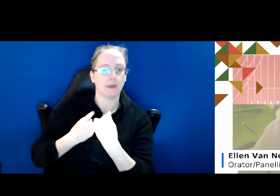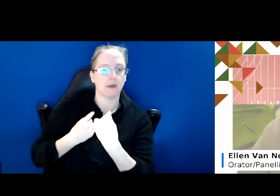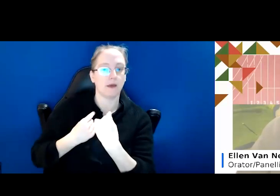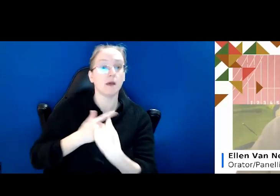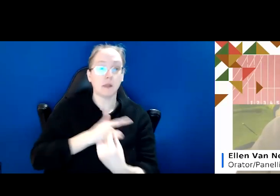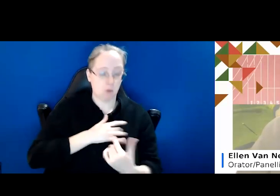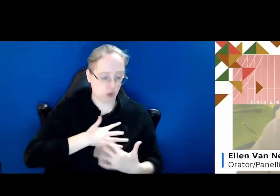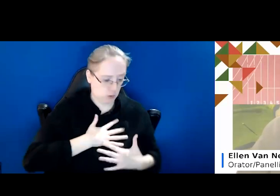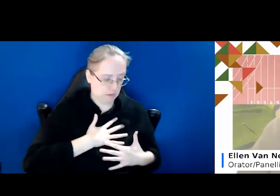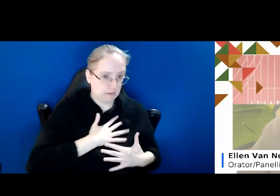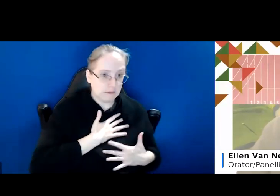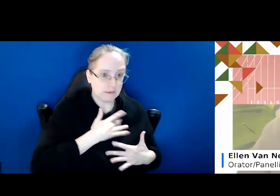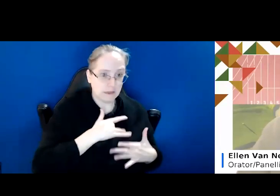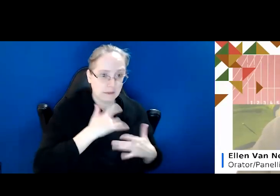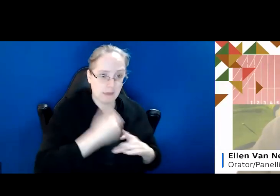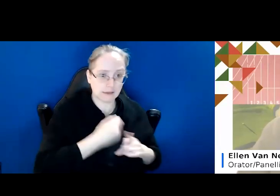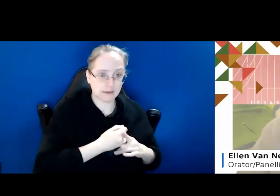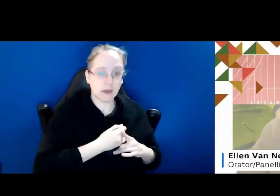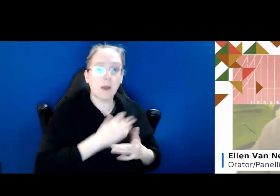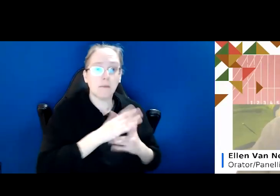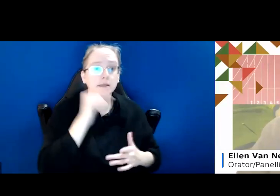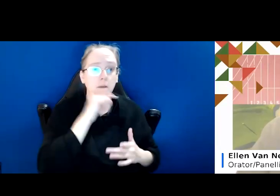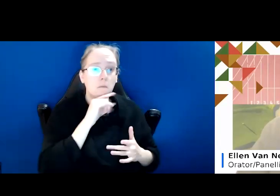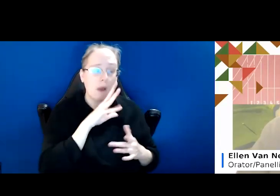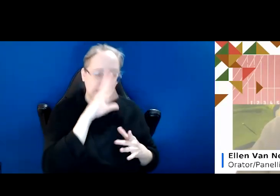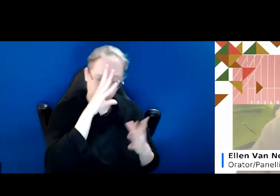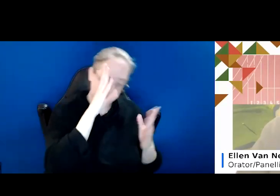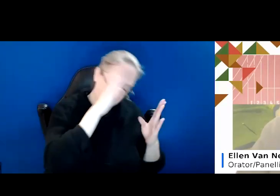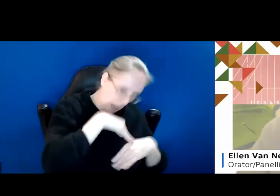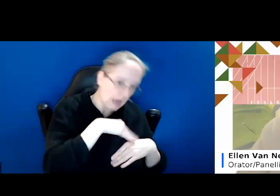collapsing in his sister's arms after the match,